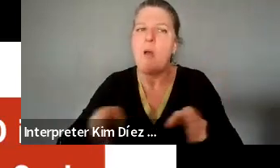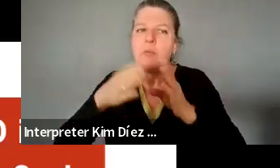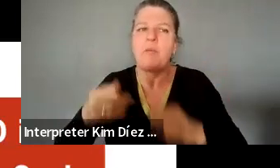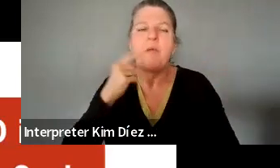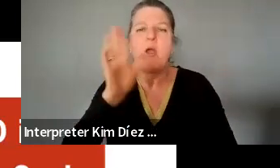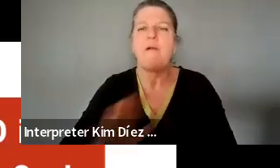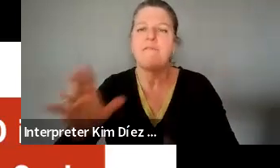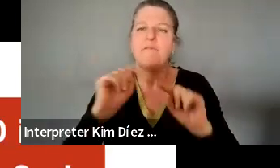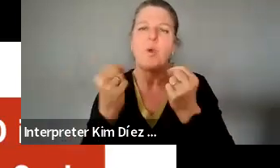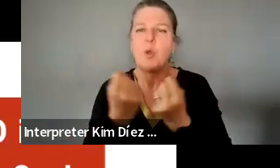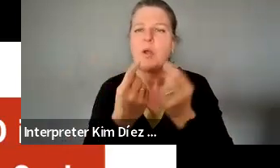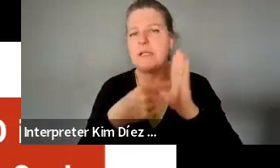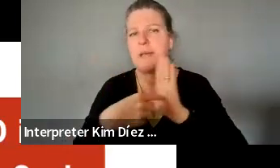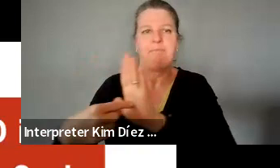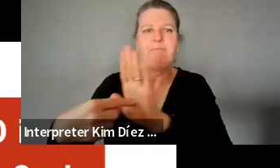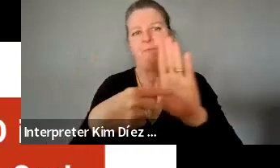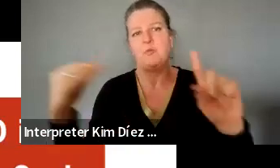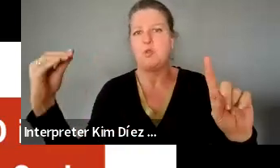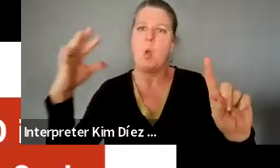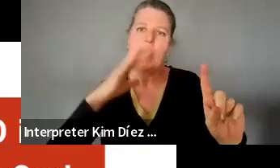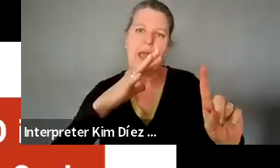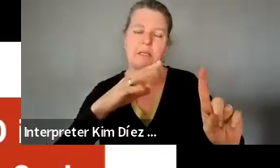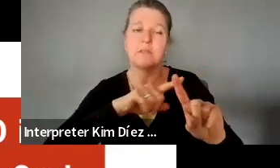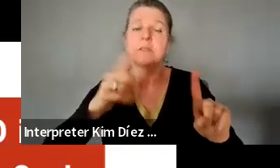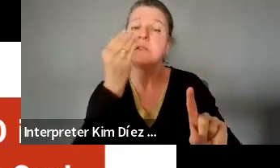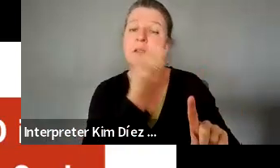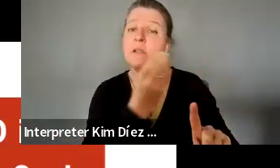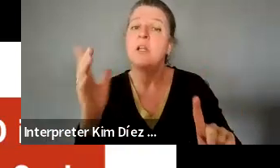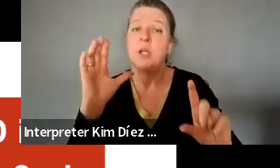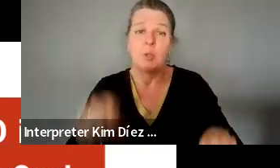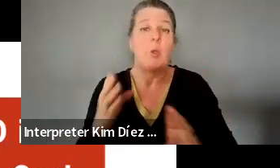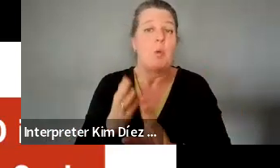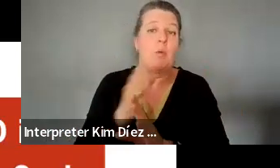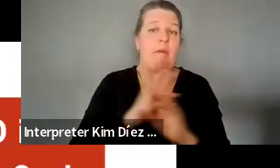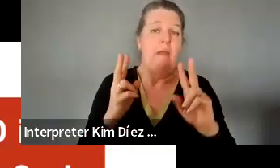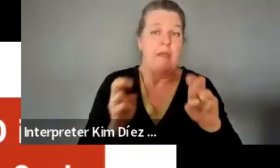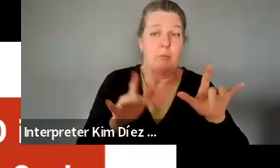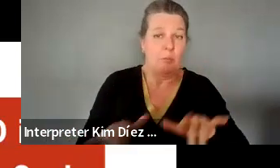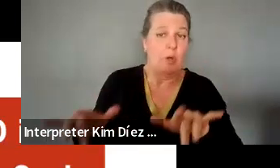But just a note that you can pre-record your team showcase if you would like, or you could do it live.